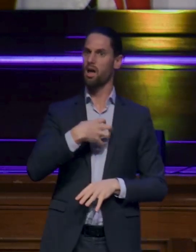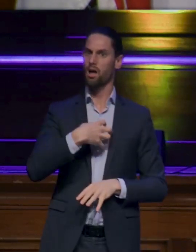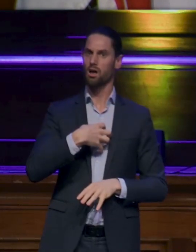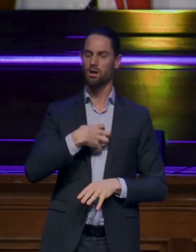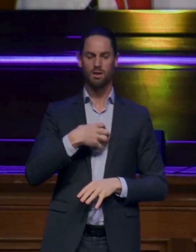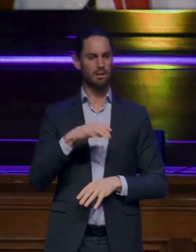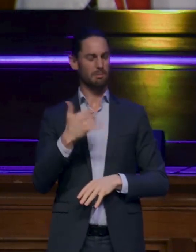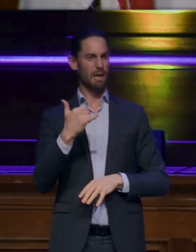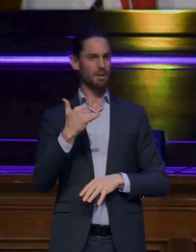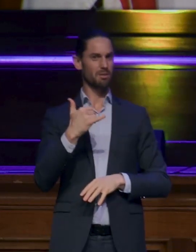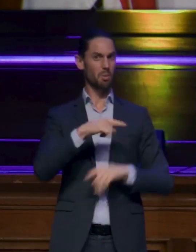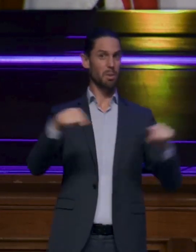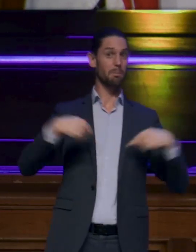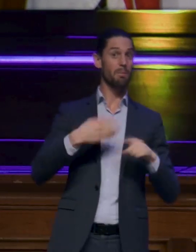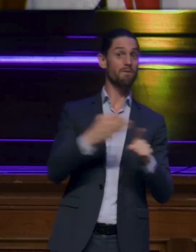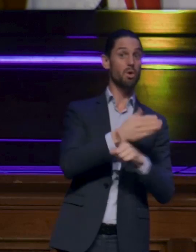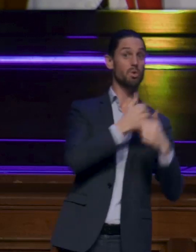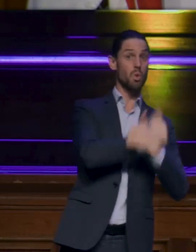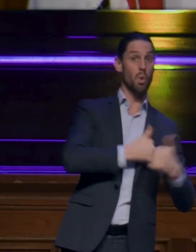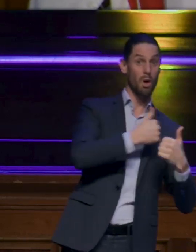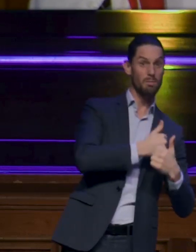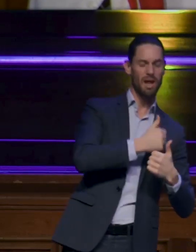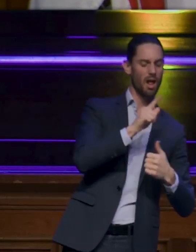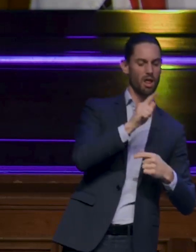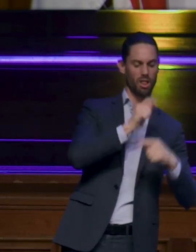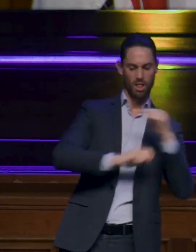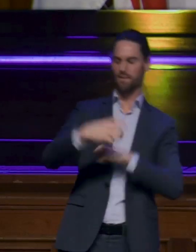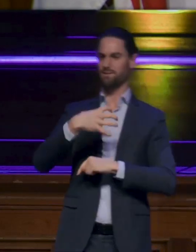once enjoyed and we have choices as politicians you know in a political